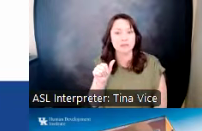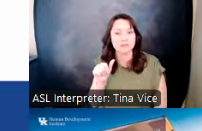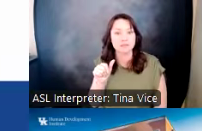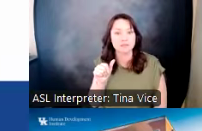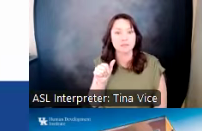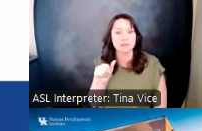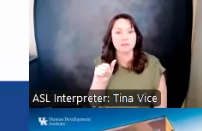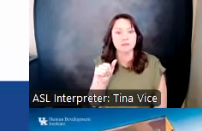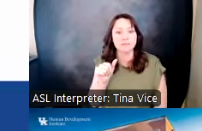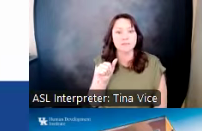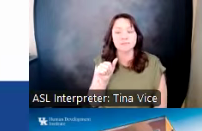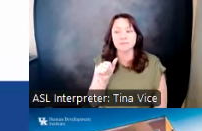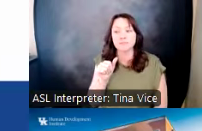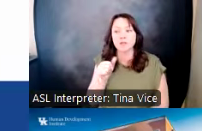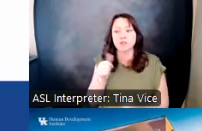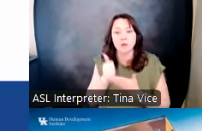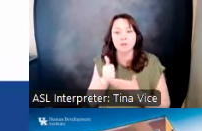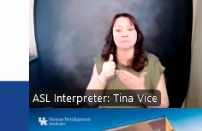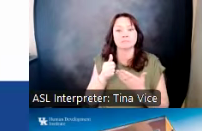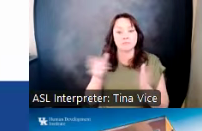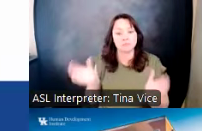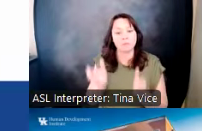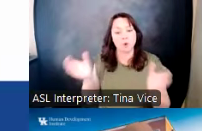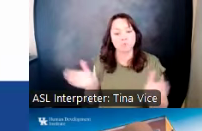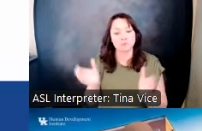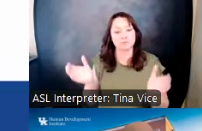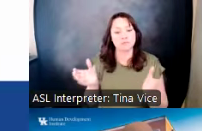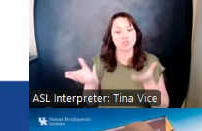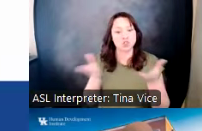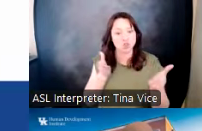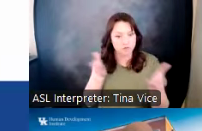programming and services. Yeah, thanks Morgan. That's right. So, it's also important to note